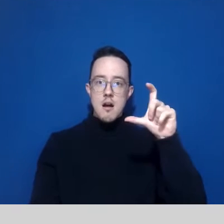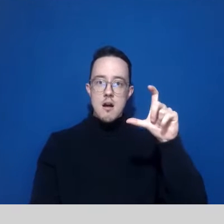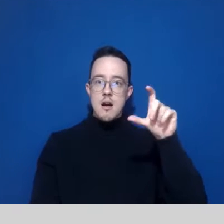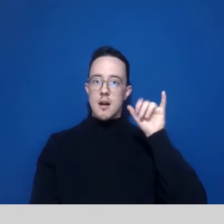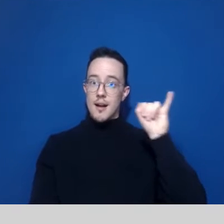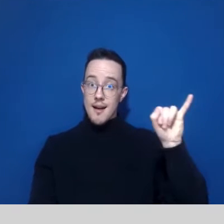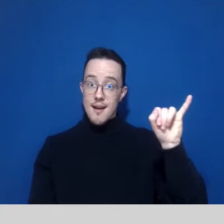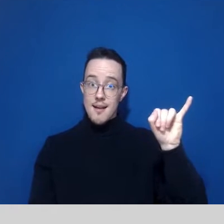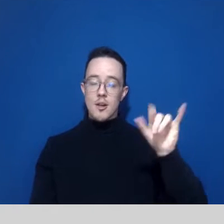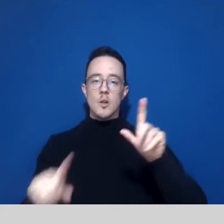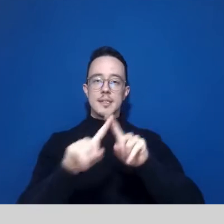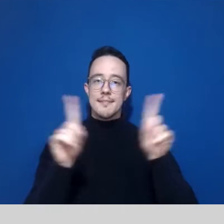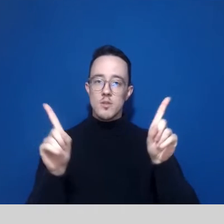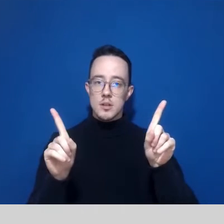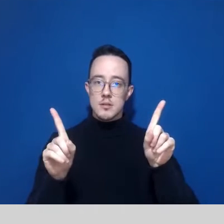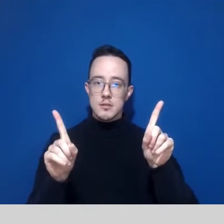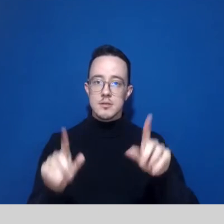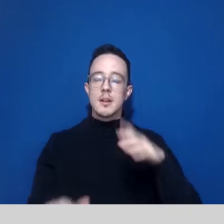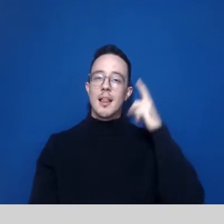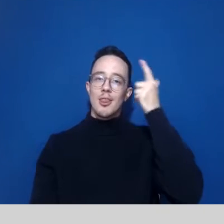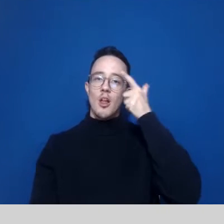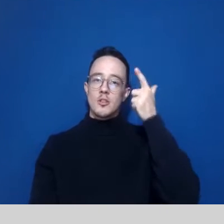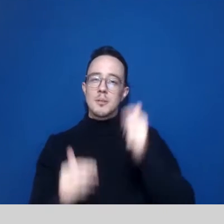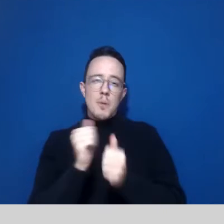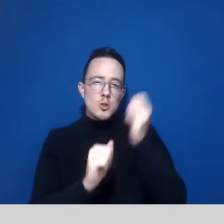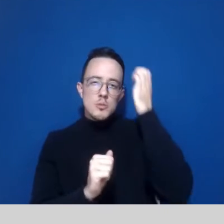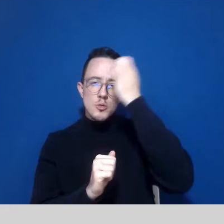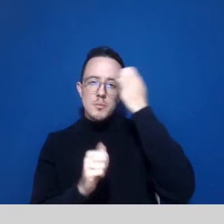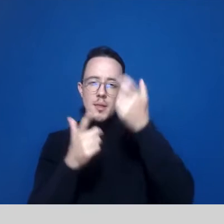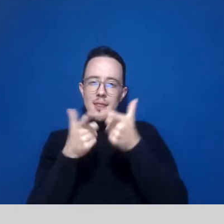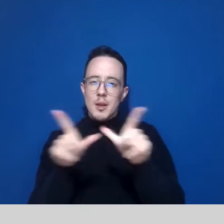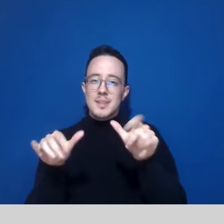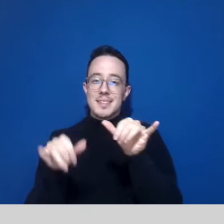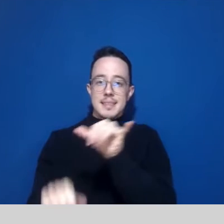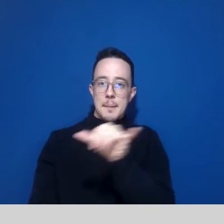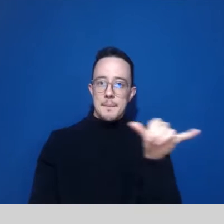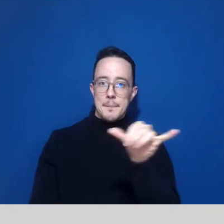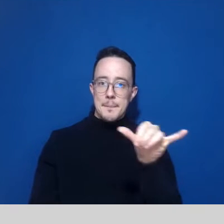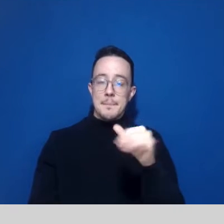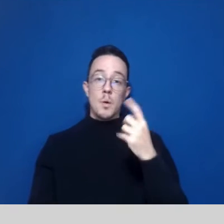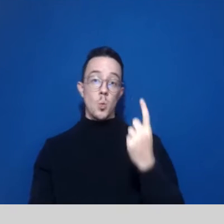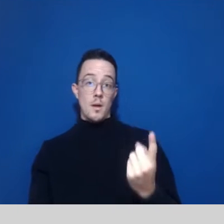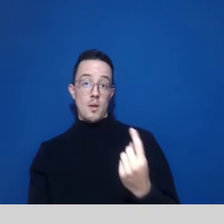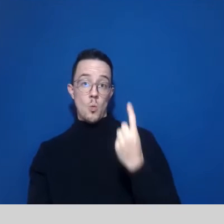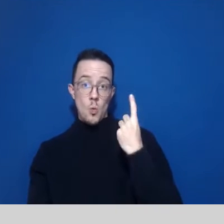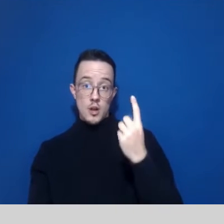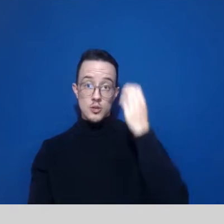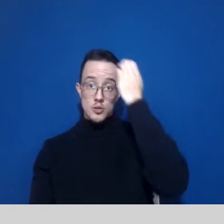are different actually in our, in the logic of most European languages is the same, it's equivalent.